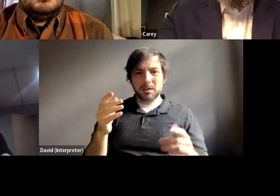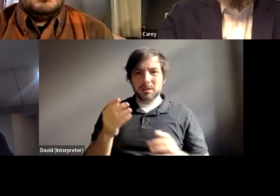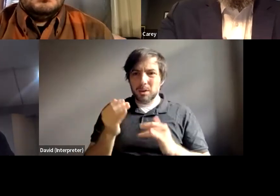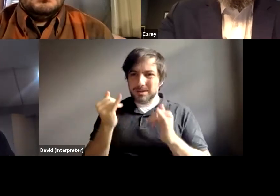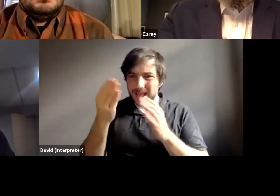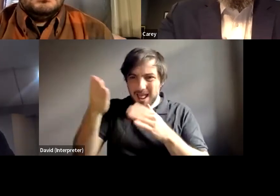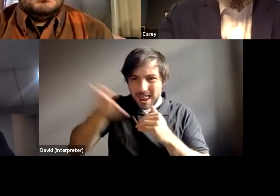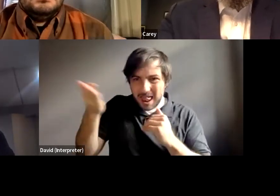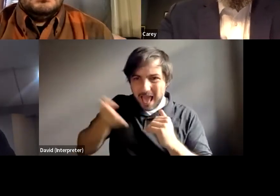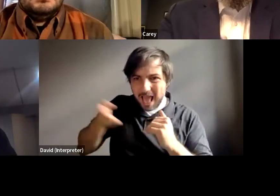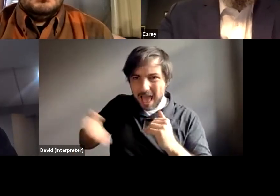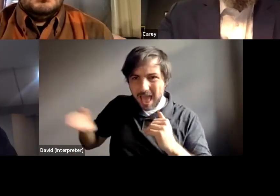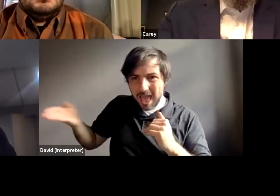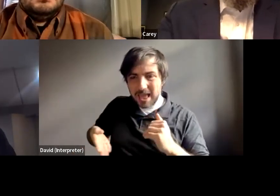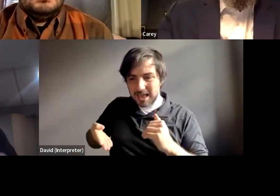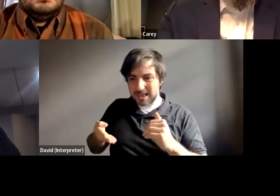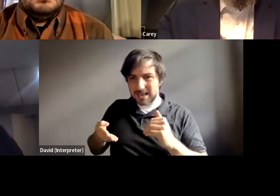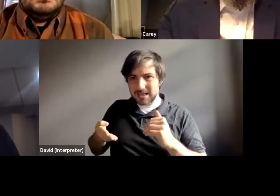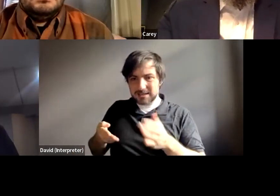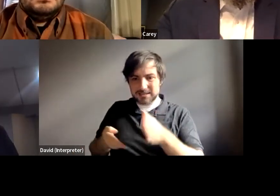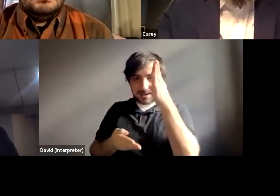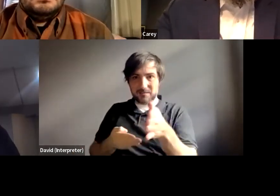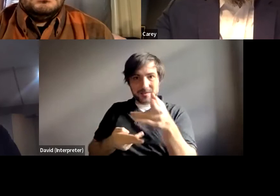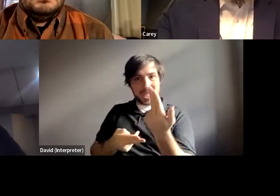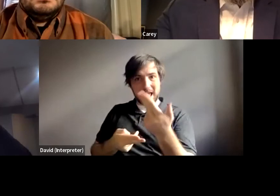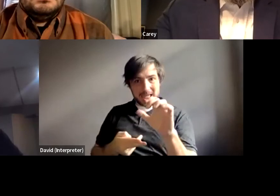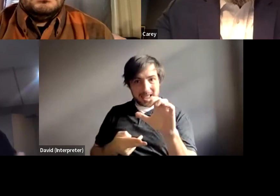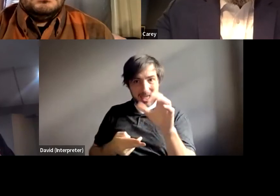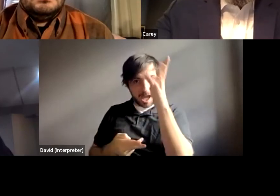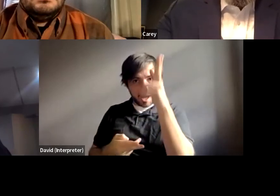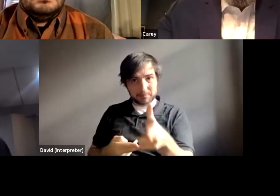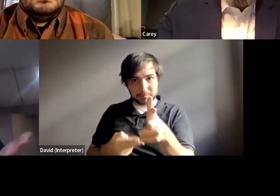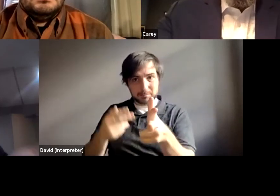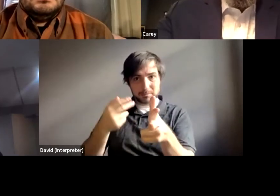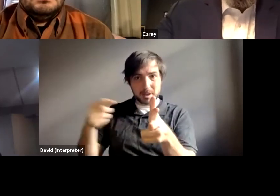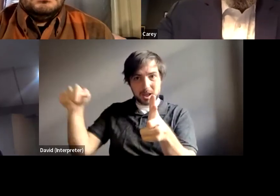the handicap spot. Those are for vans that might need to have